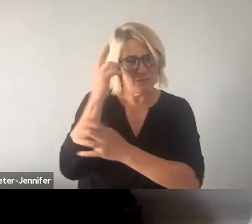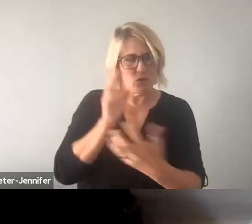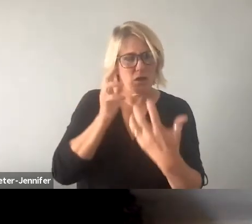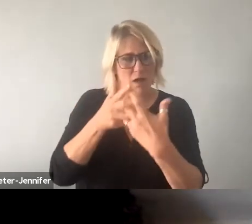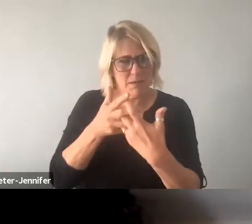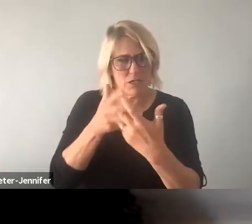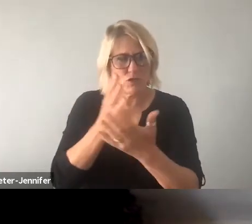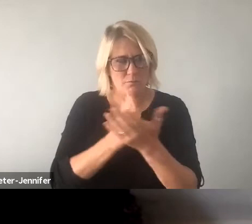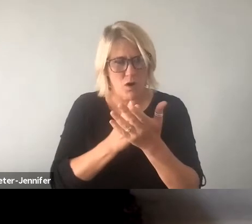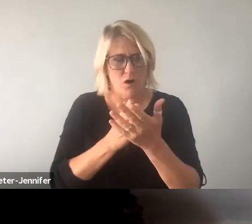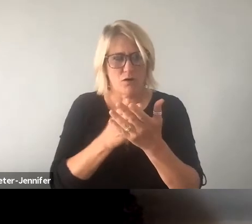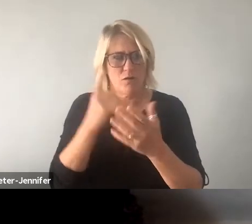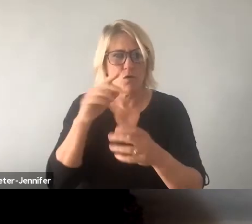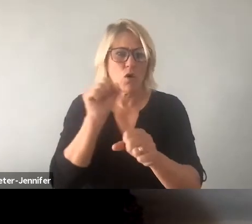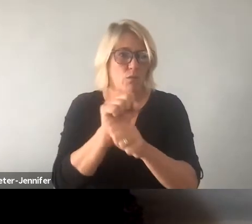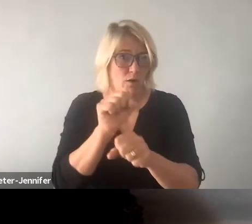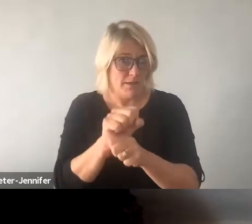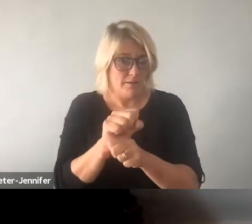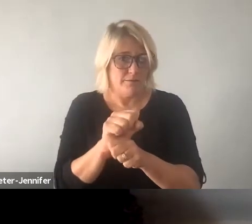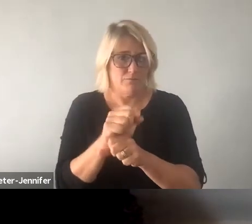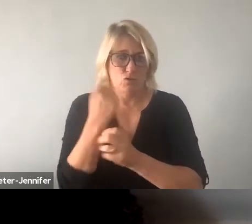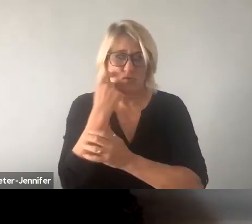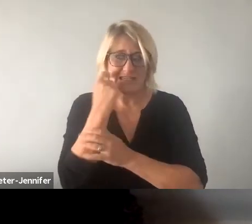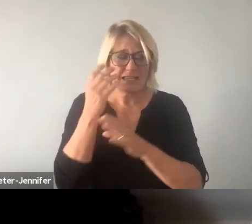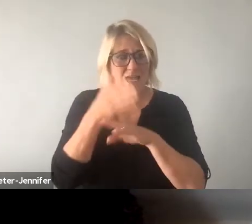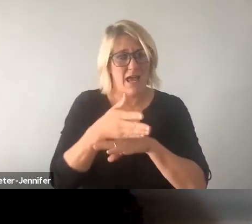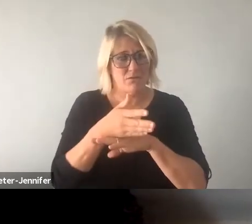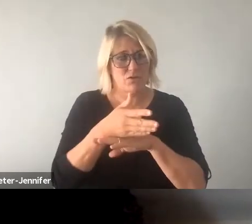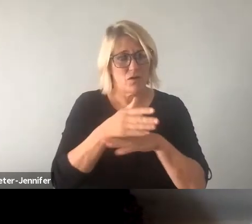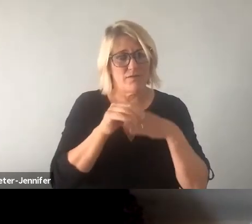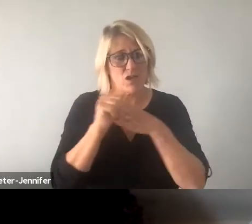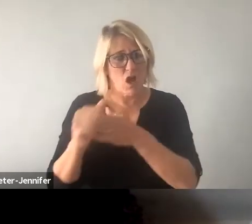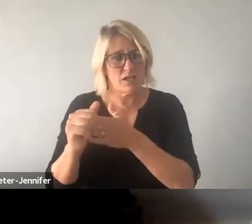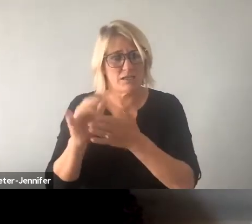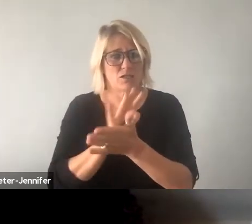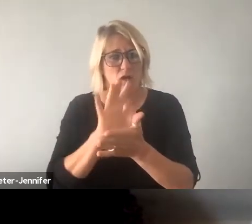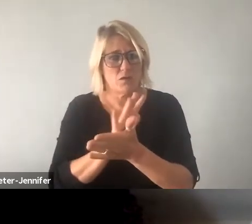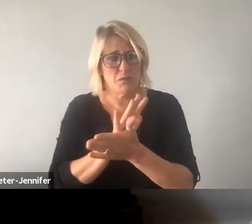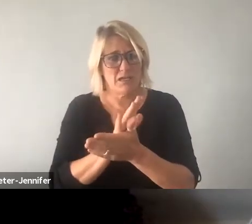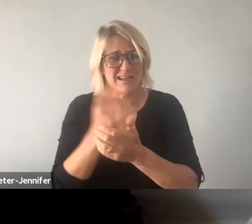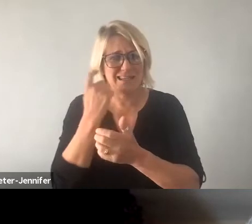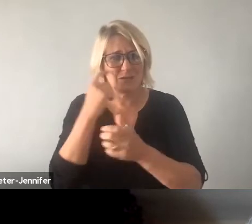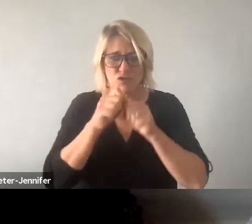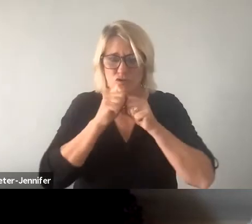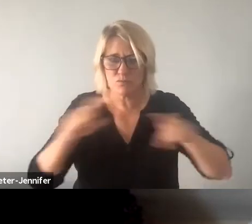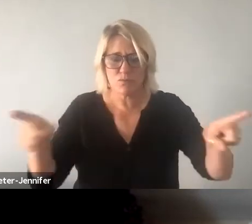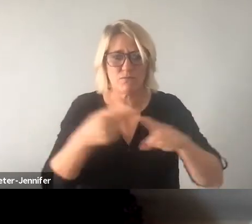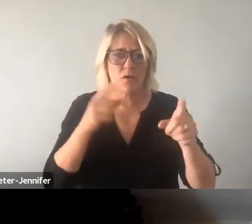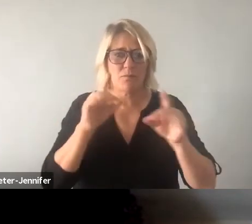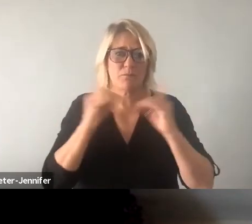sort of one of the heart pieces of the ADA is this reasonable accommodation piece in employment. Very recently,